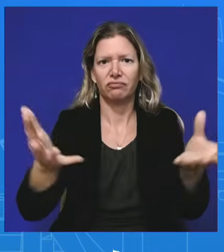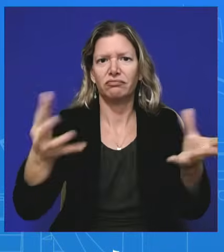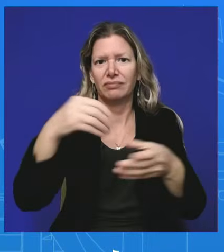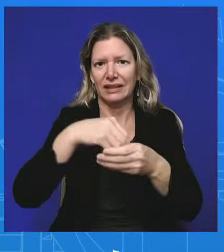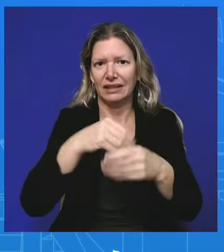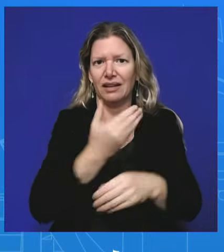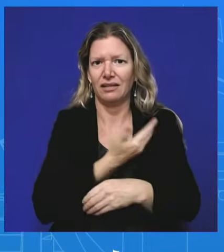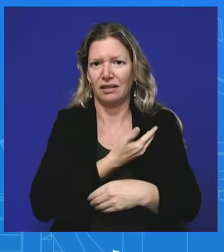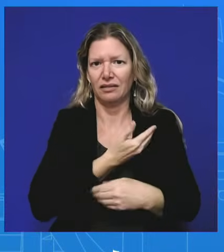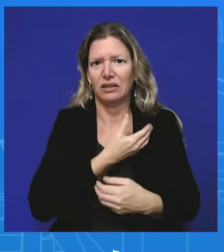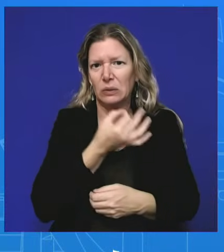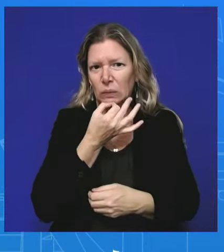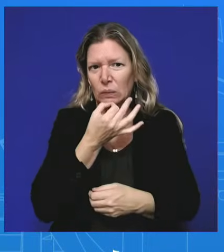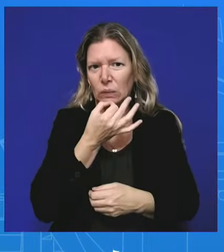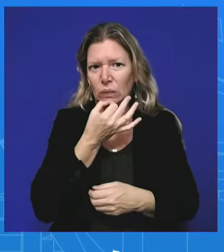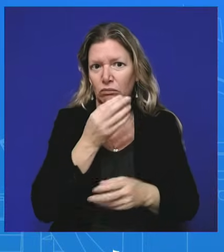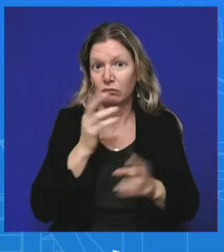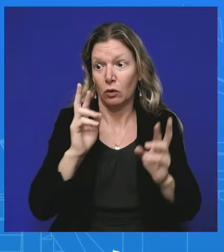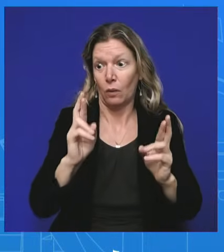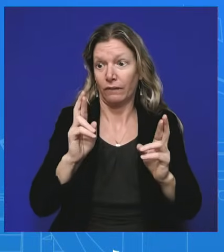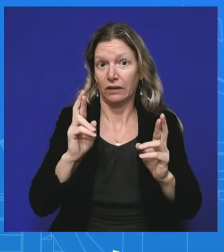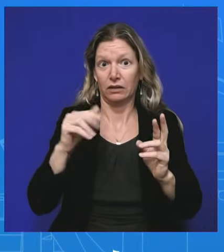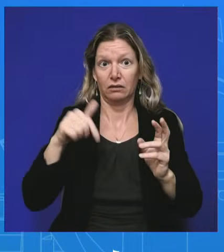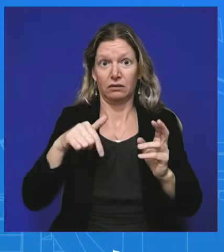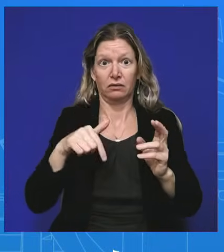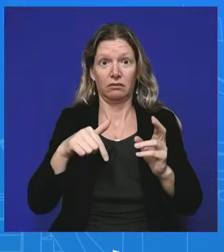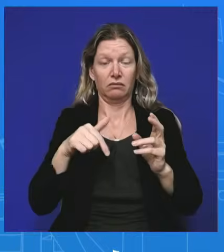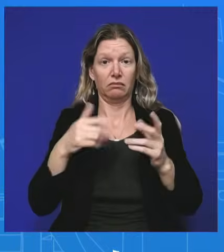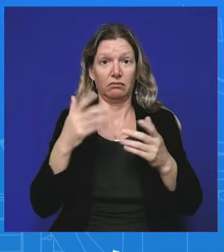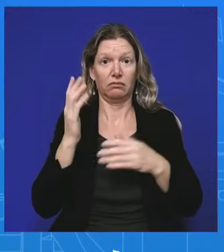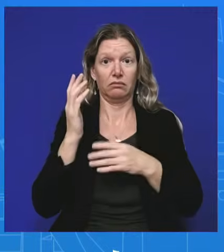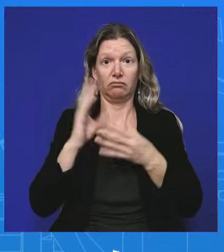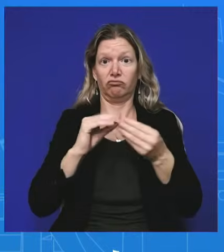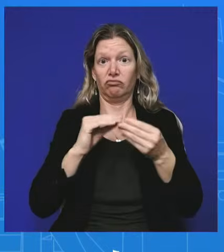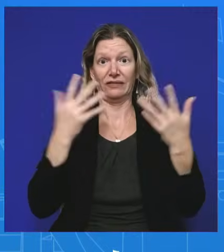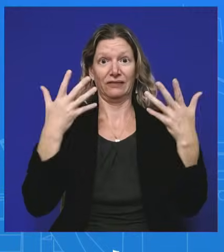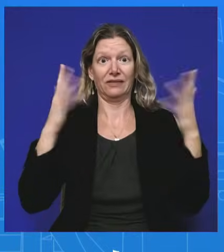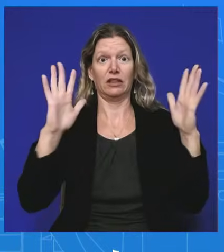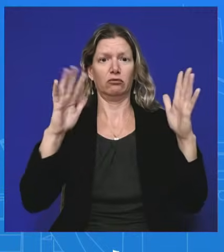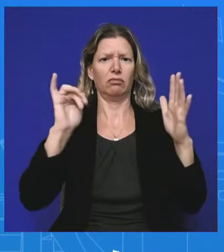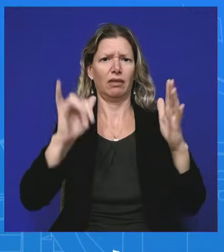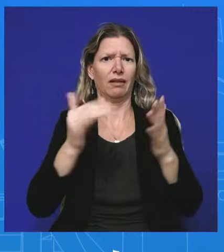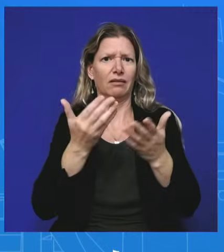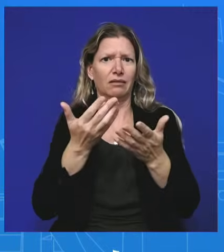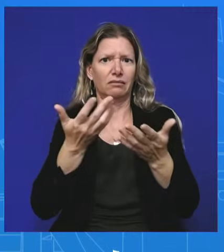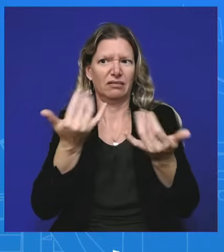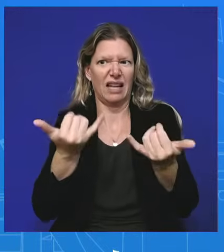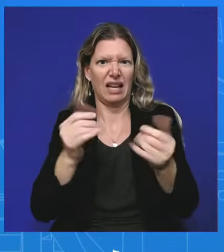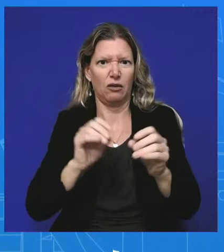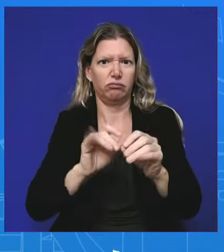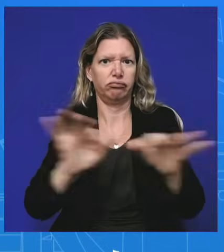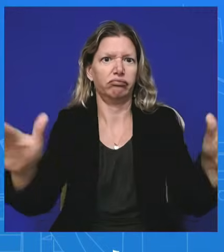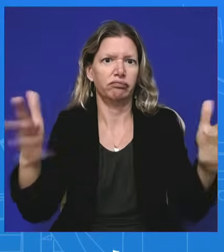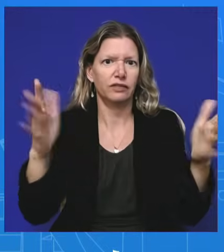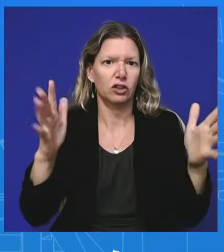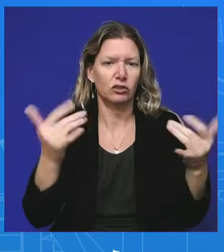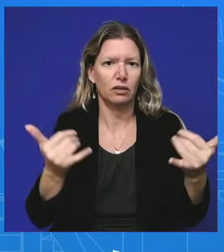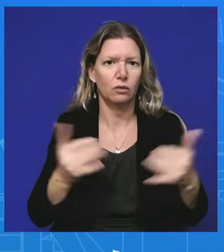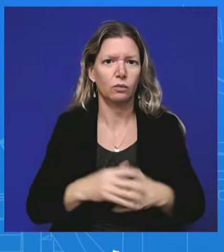in the mouths of some hungry people, but we'll see. The Press: And then one other question on Russia and Ukraine. Russia is pounding the Kharkiv region.